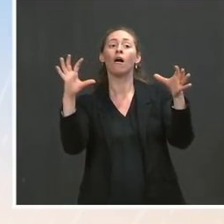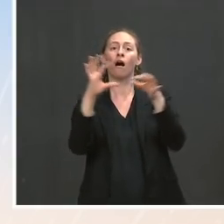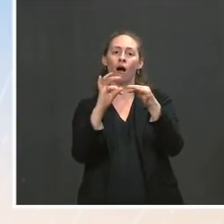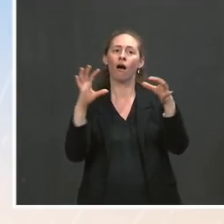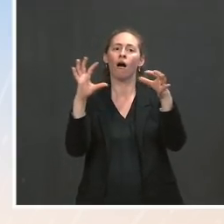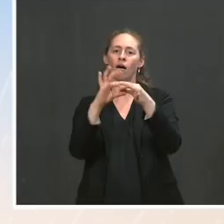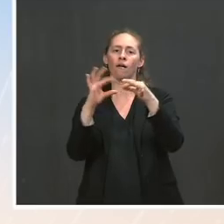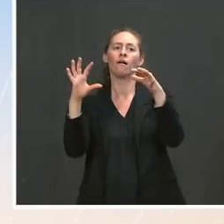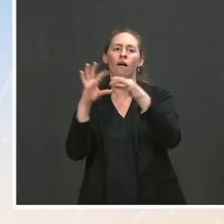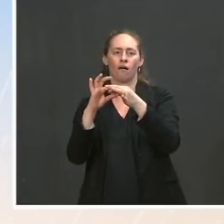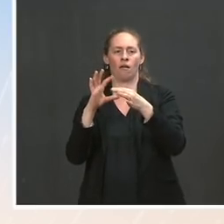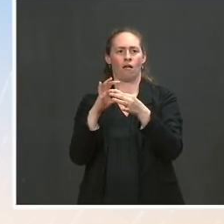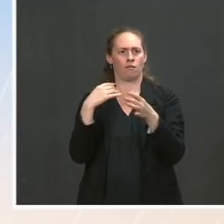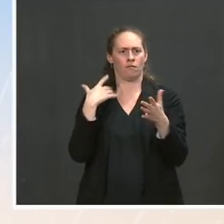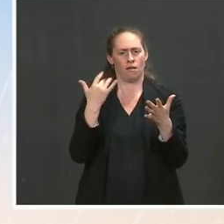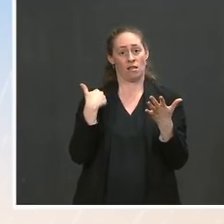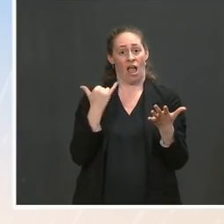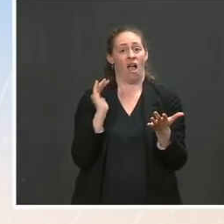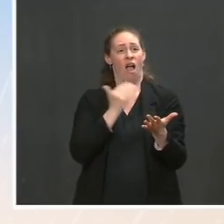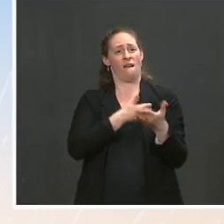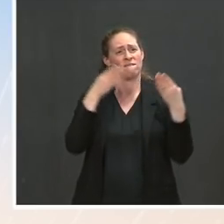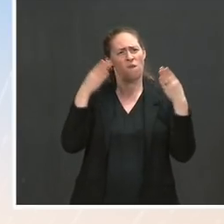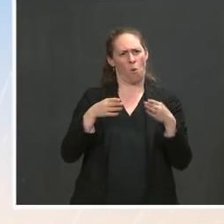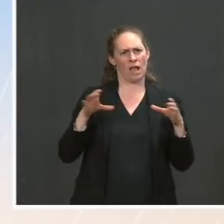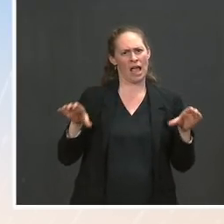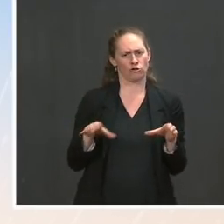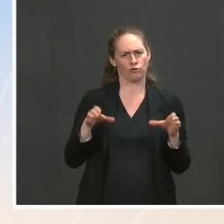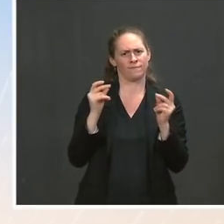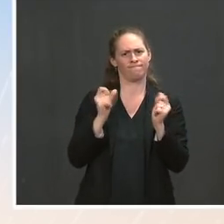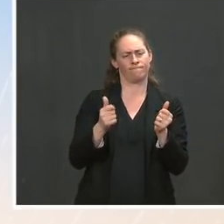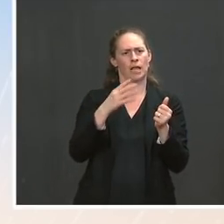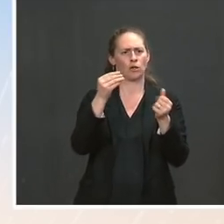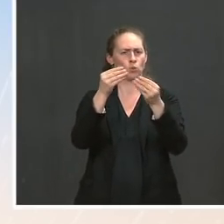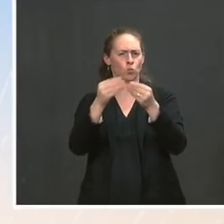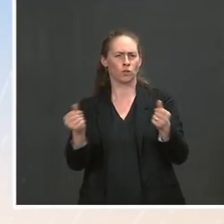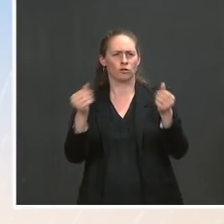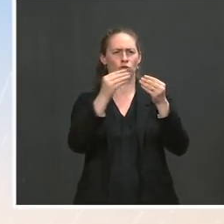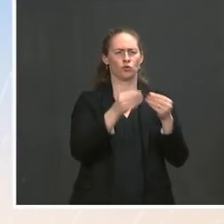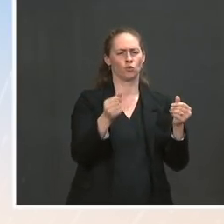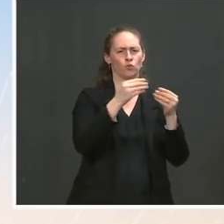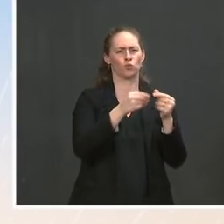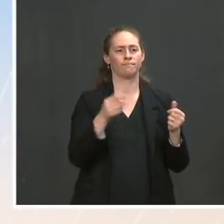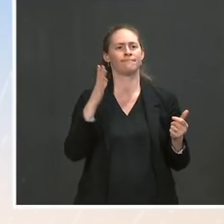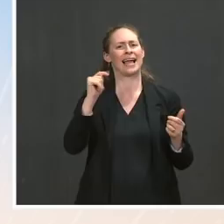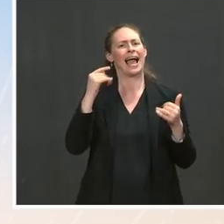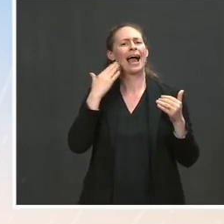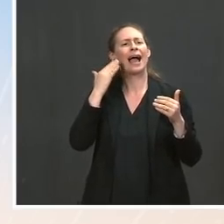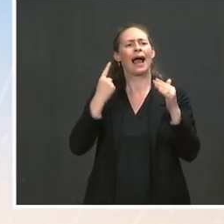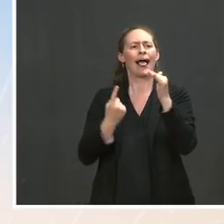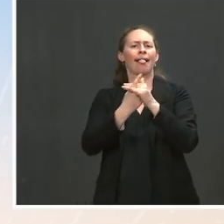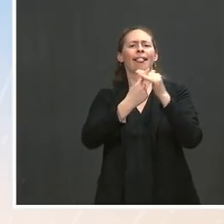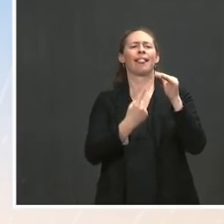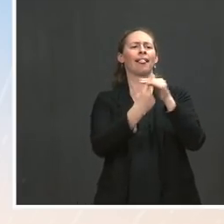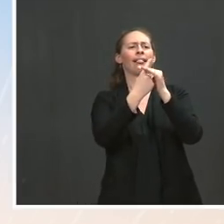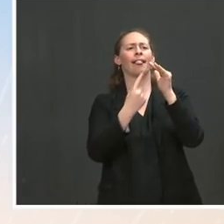We certainly know this is a challenge. It's something he is briefed on regularly and is pushing his team to take more rapid action. Ms. Psaki: Go ahead, Peter.